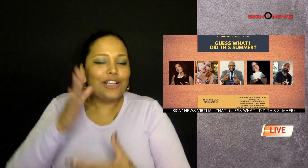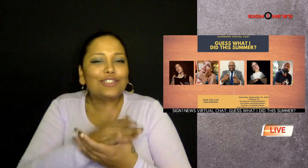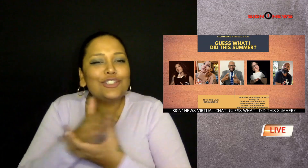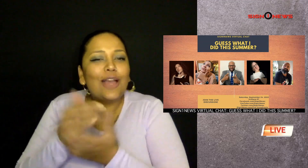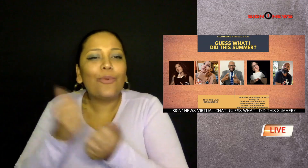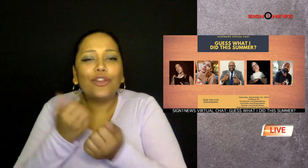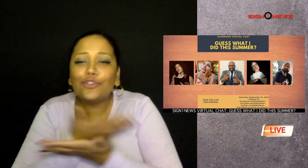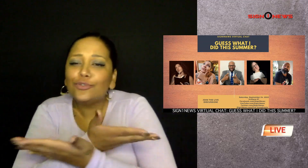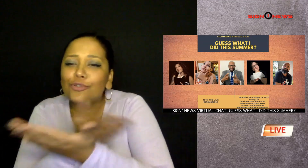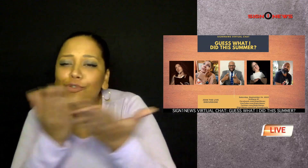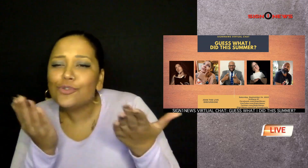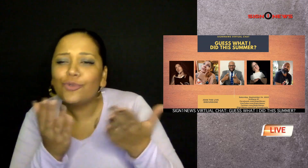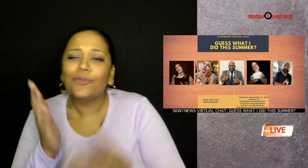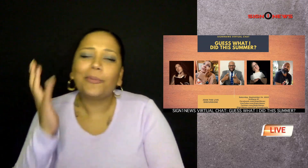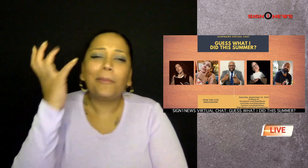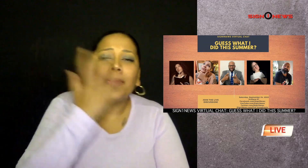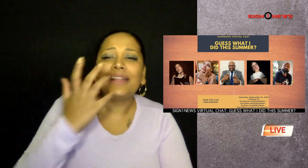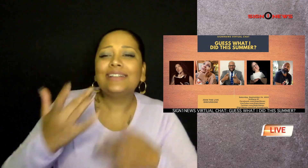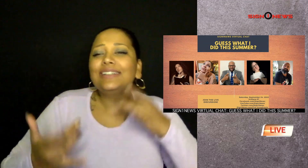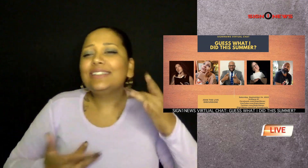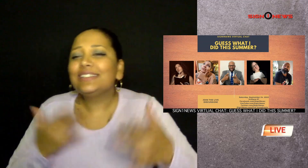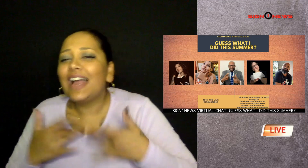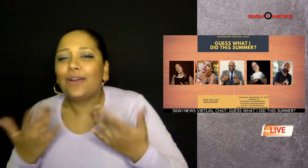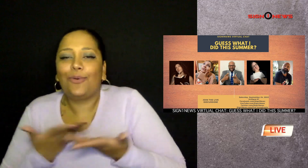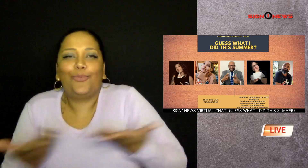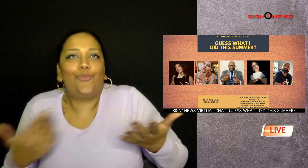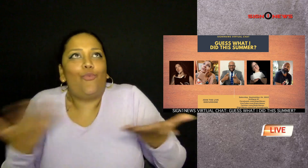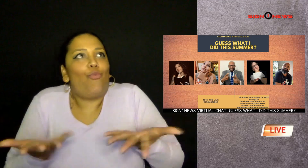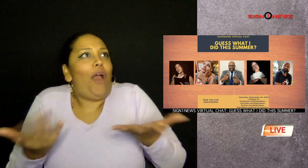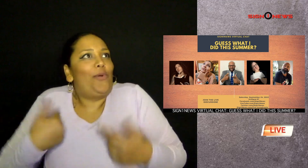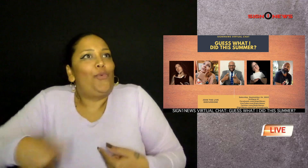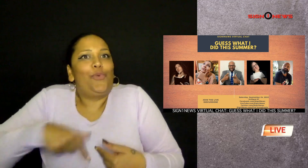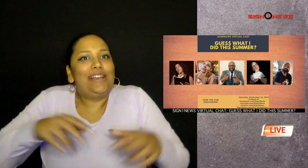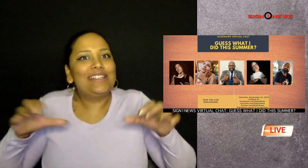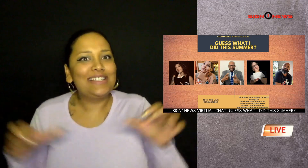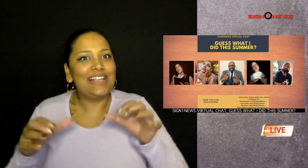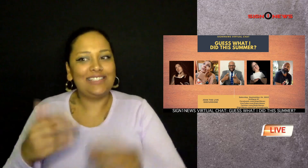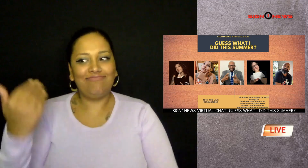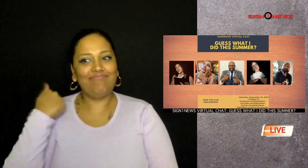share with you all of the amazing and exciting things. We did during the summer break.